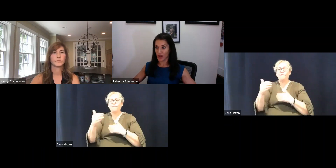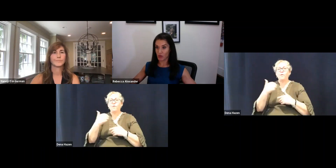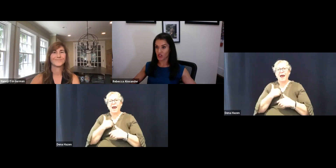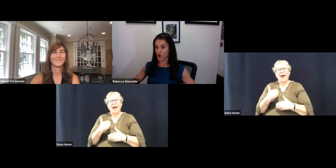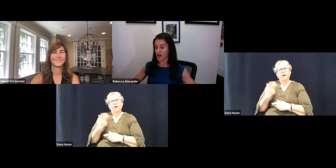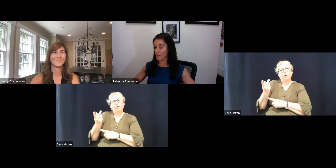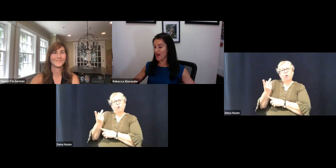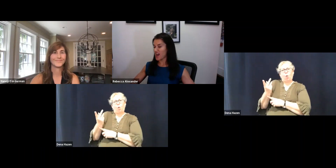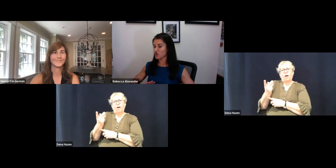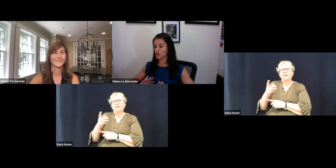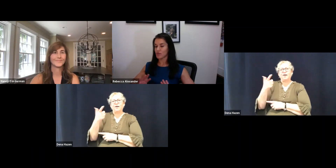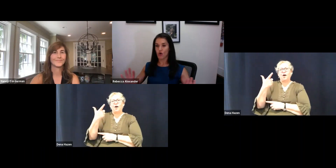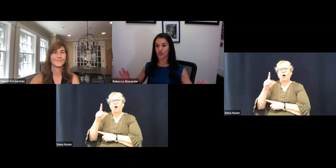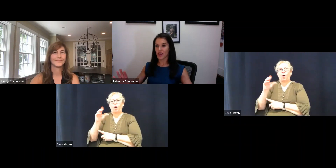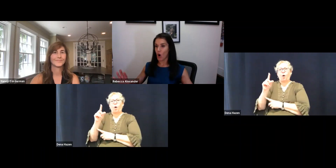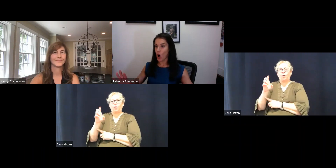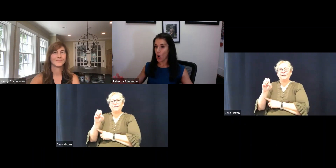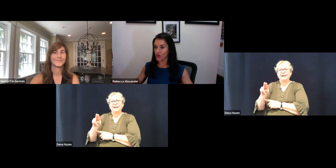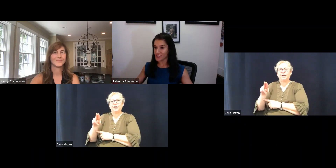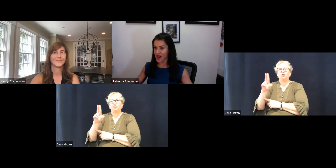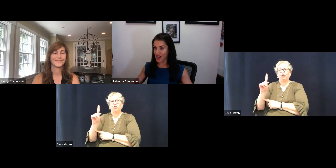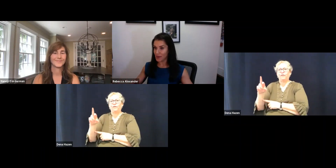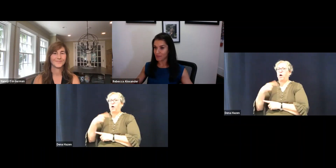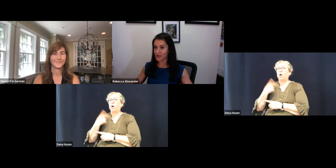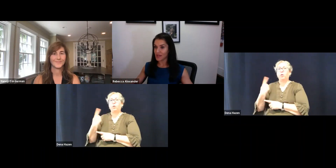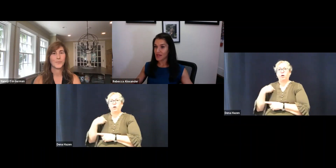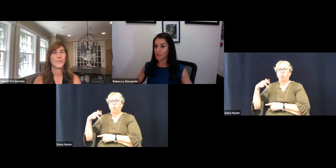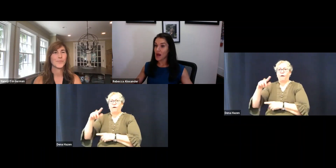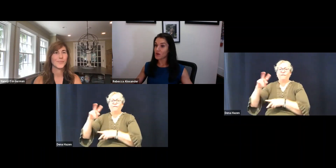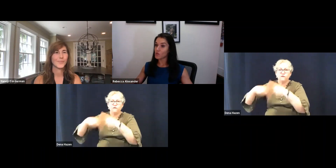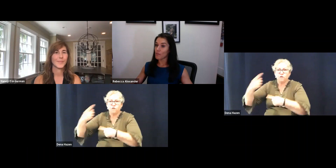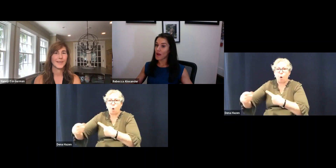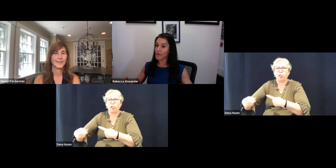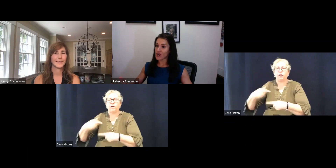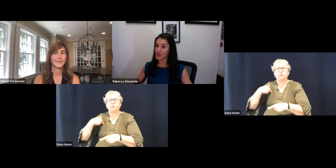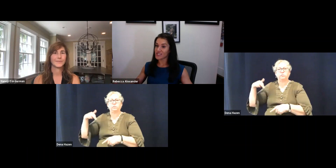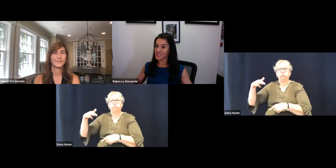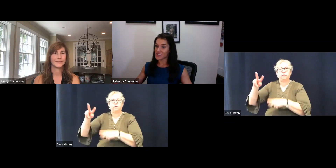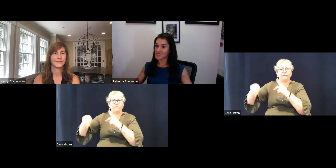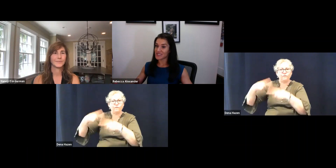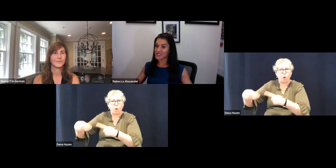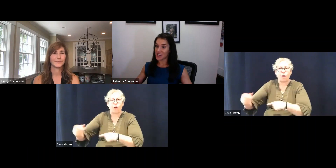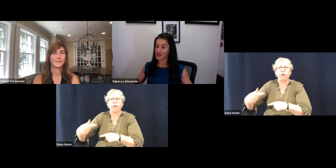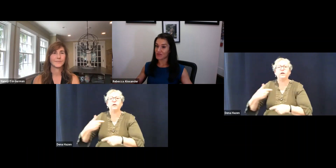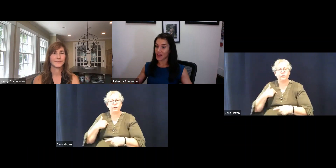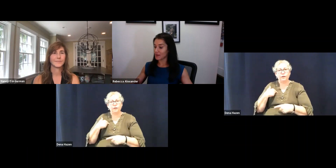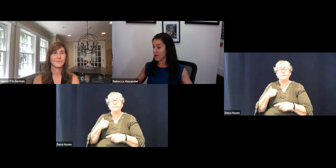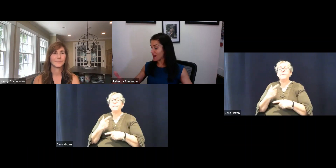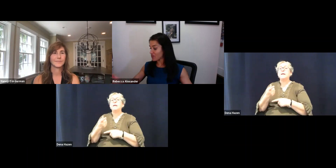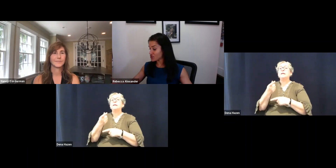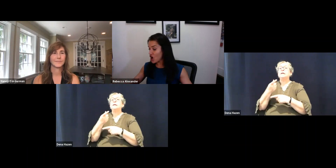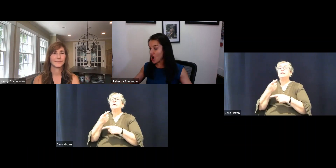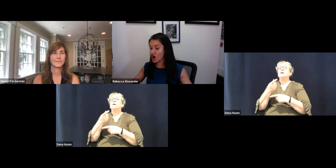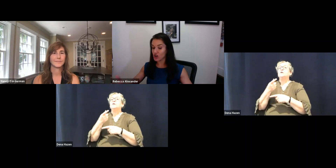when I was growing up, and I tripped over them all the time. But what my parents did instead of getting mad at the dog,